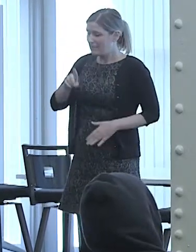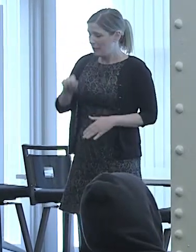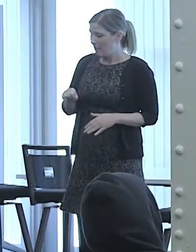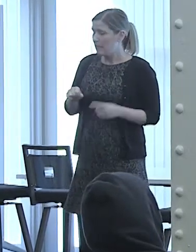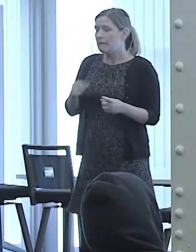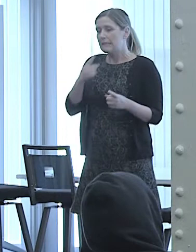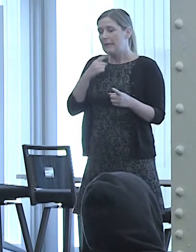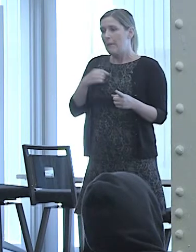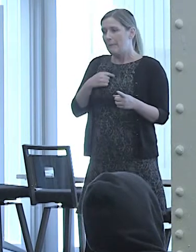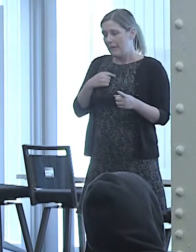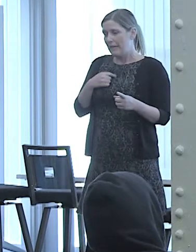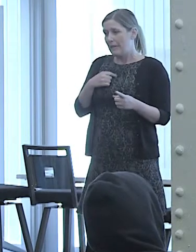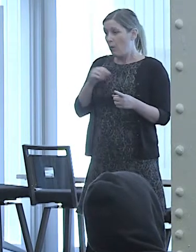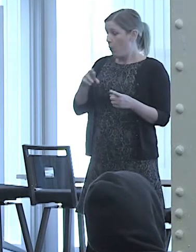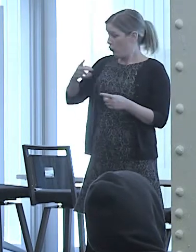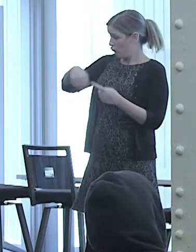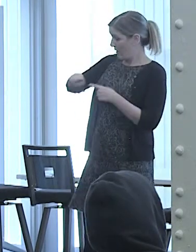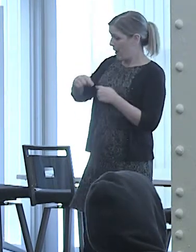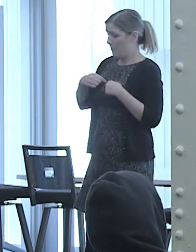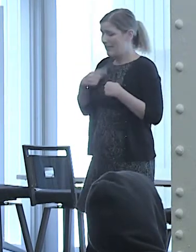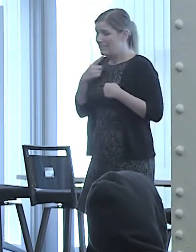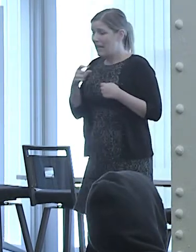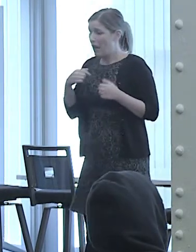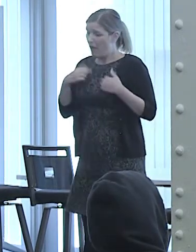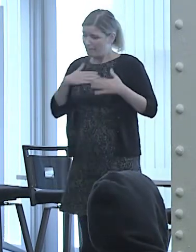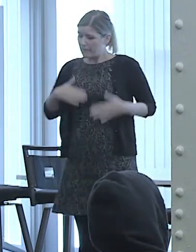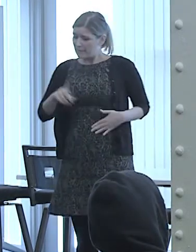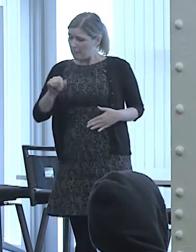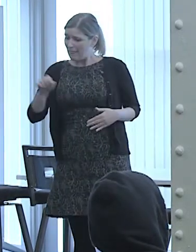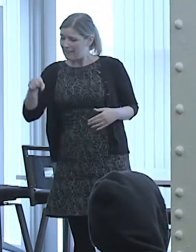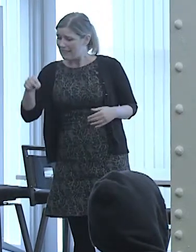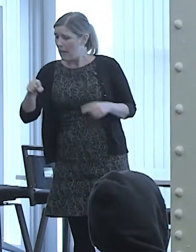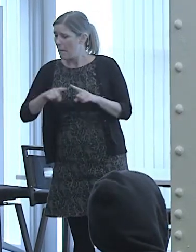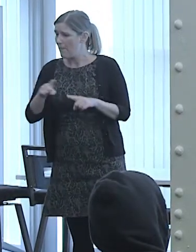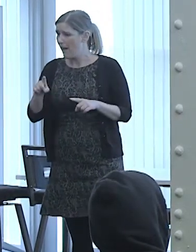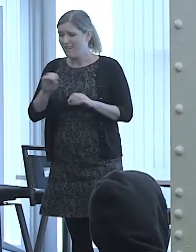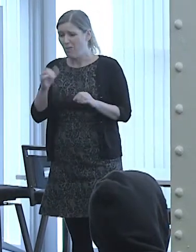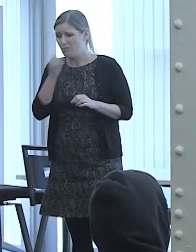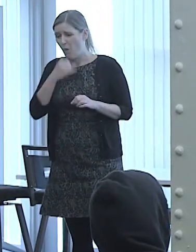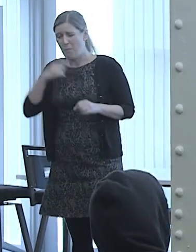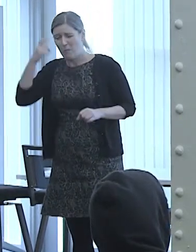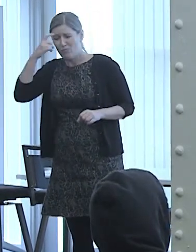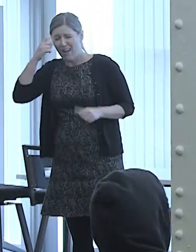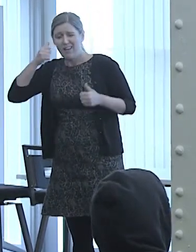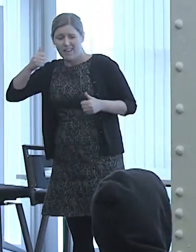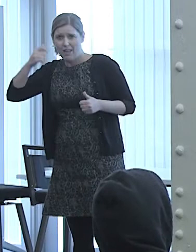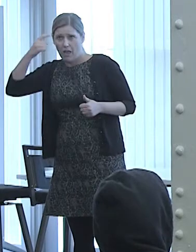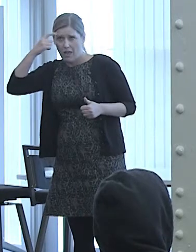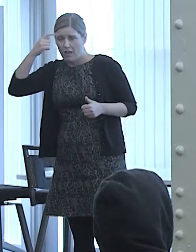or in my presence, yeah I have a physical disability, but there's nothing wrong with my brain, everything's alright up here.